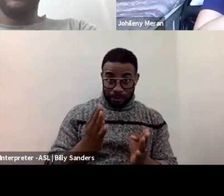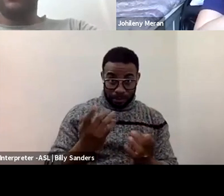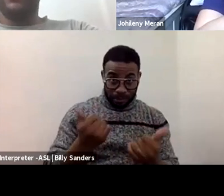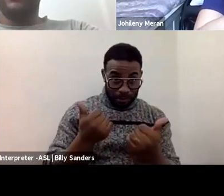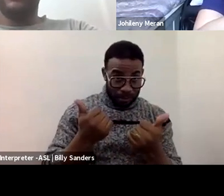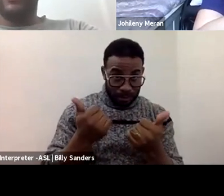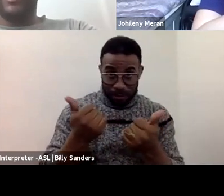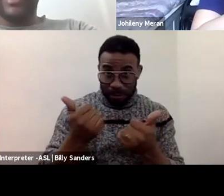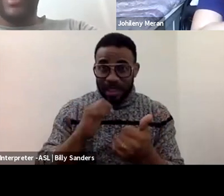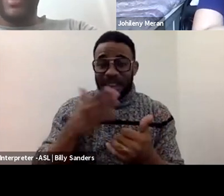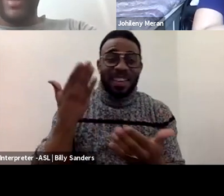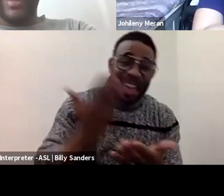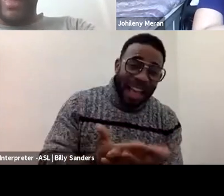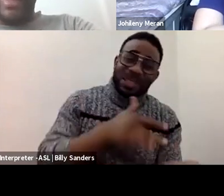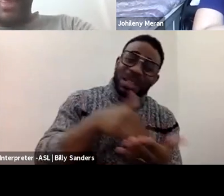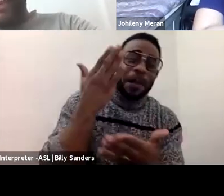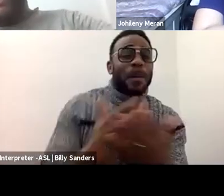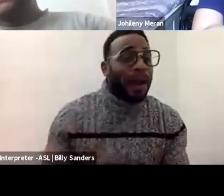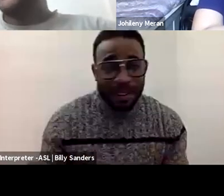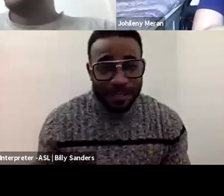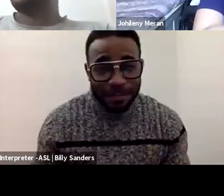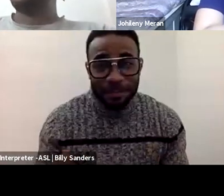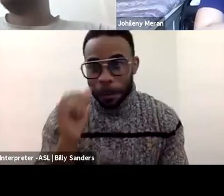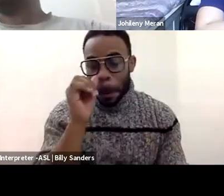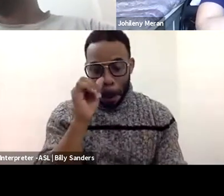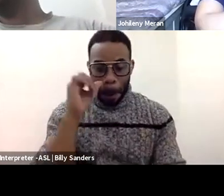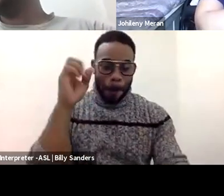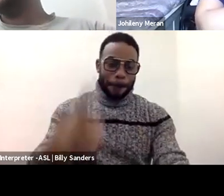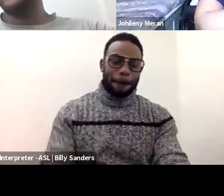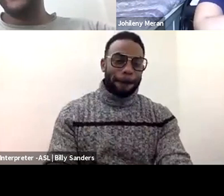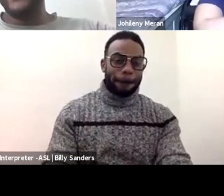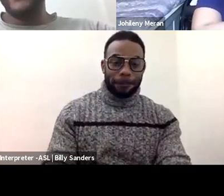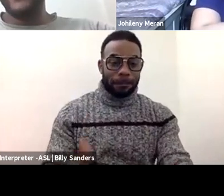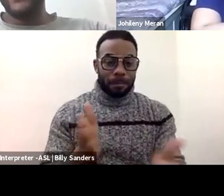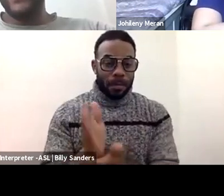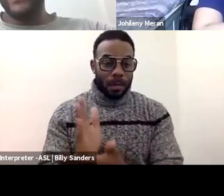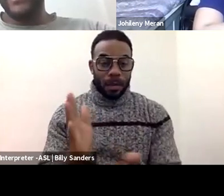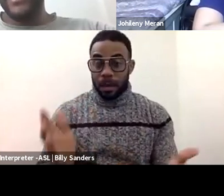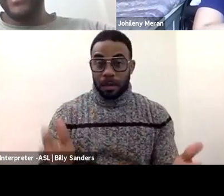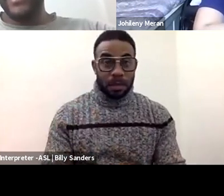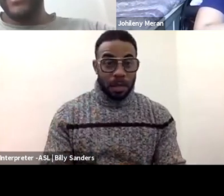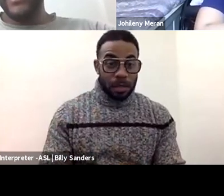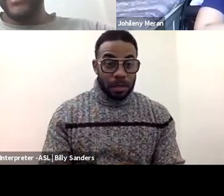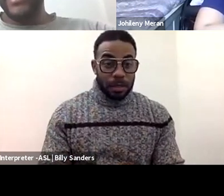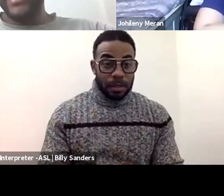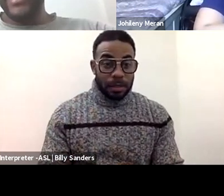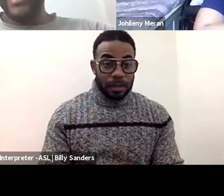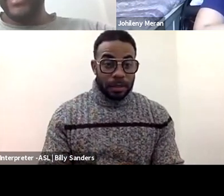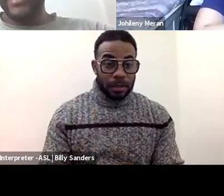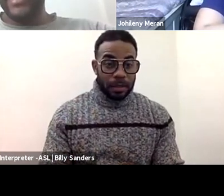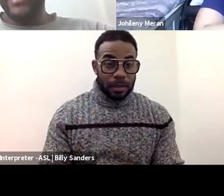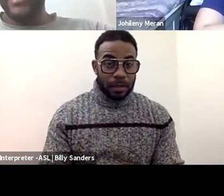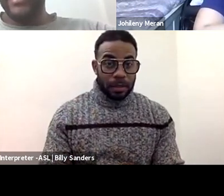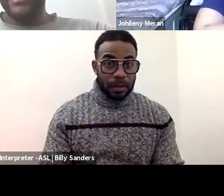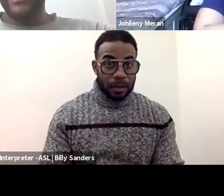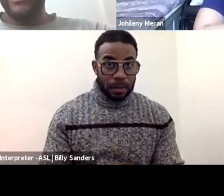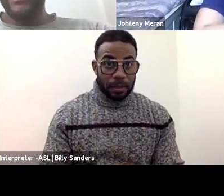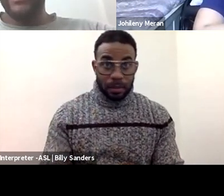got to the study part of Study Abroad. If we are all good, let's continue forward